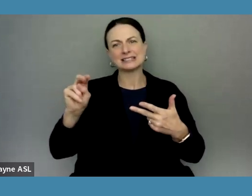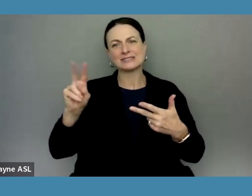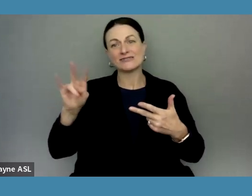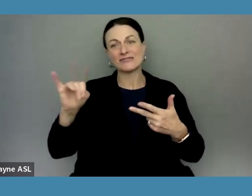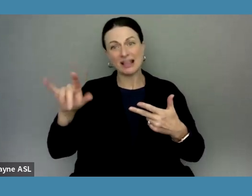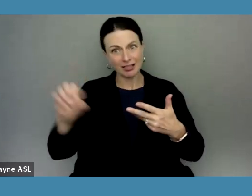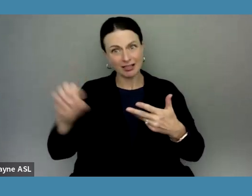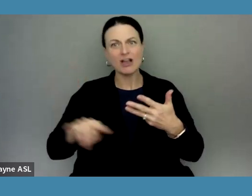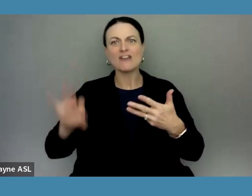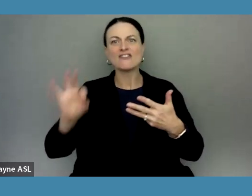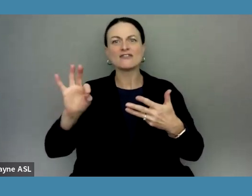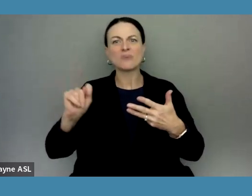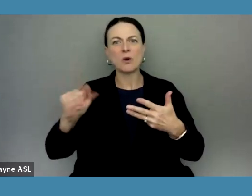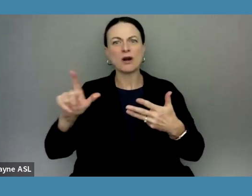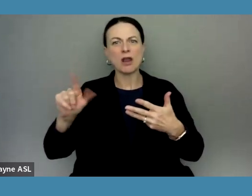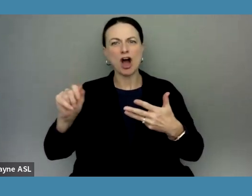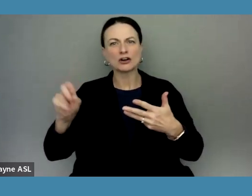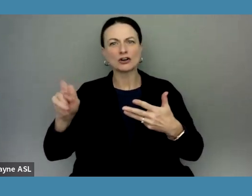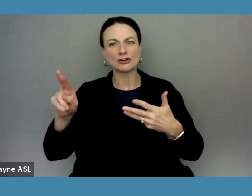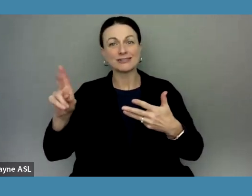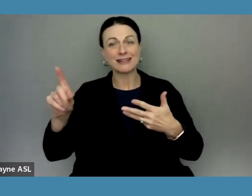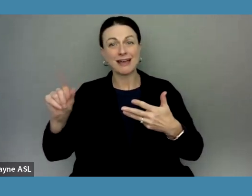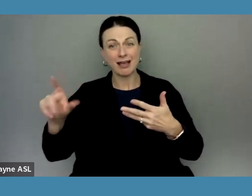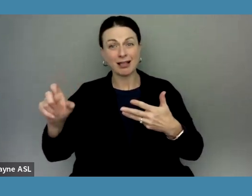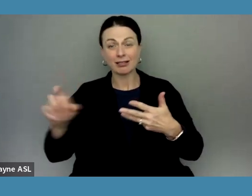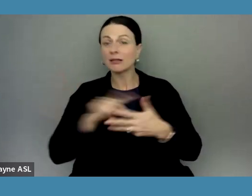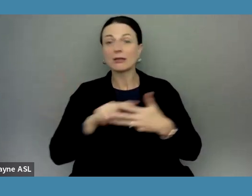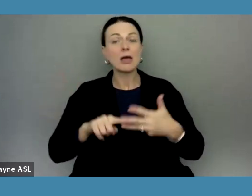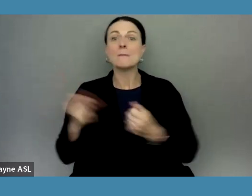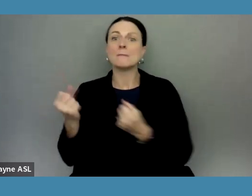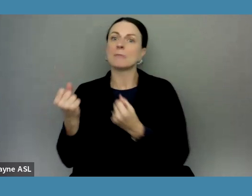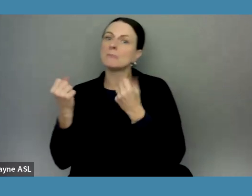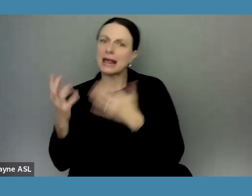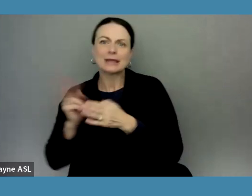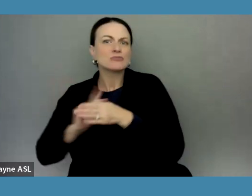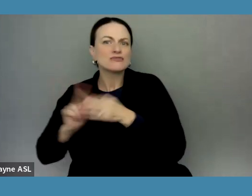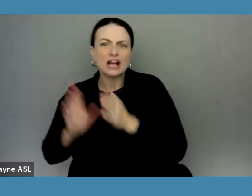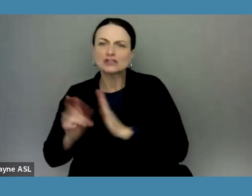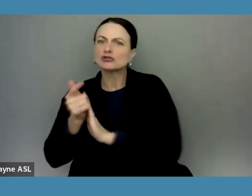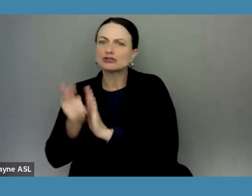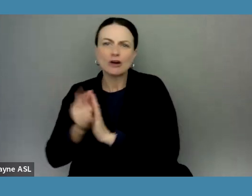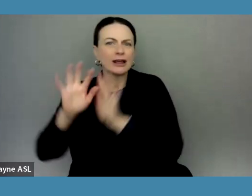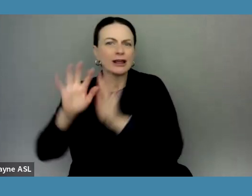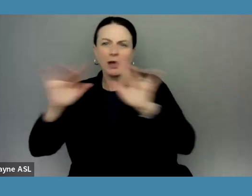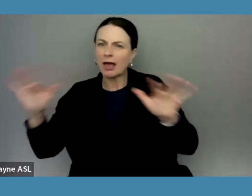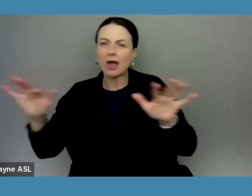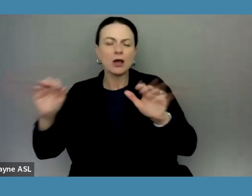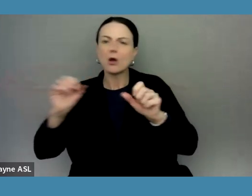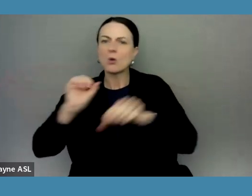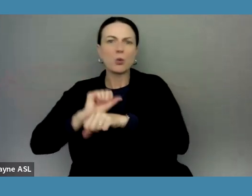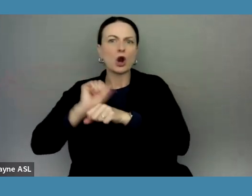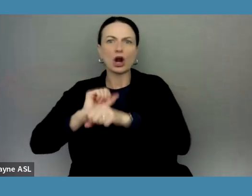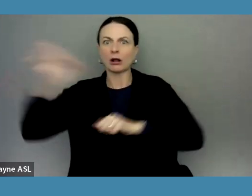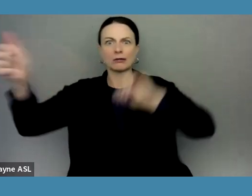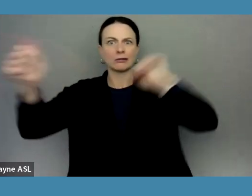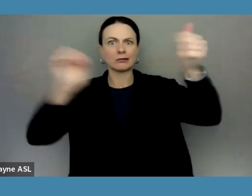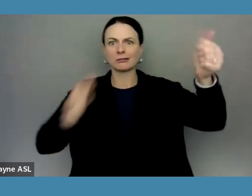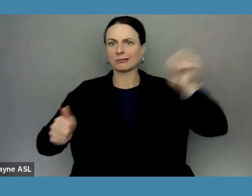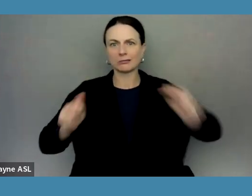however many of our professionals, our advocates, our attorneys work remotely and we cover the entire state of Florida.